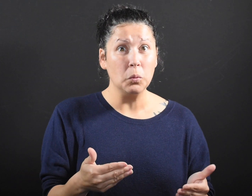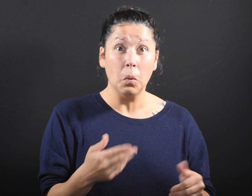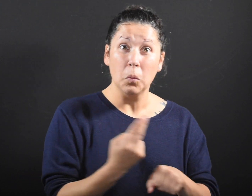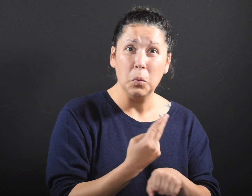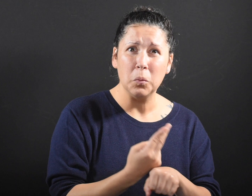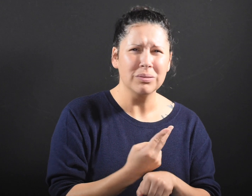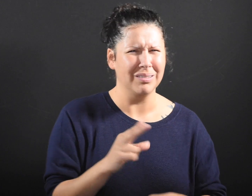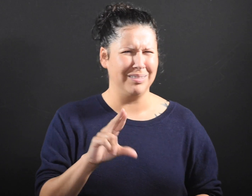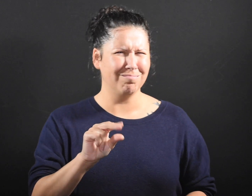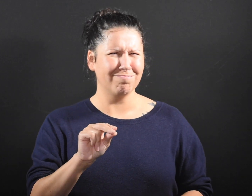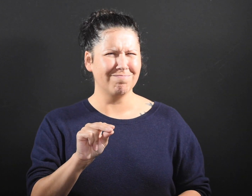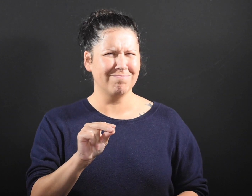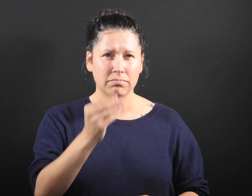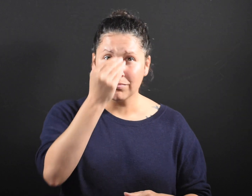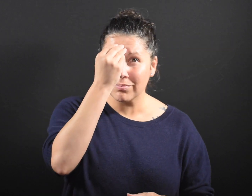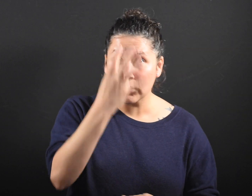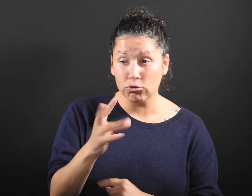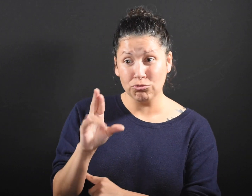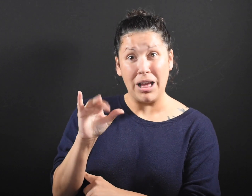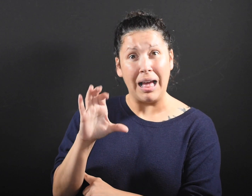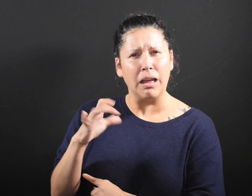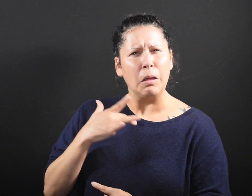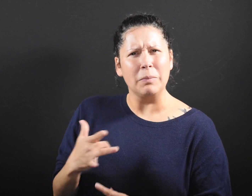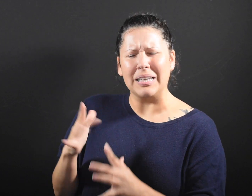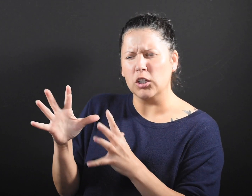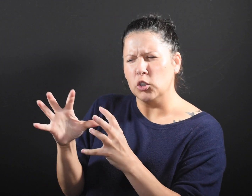absorb more arsenic from groundwater than other crops.